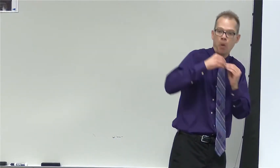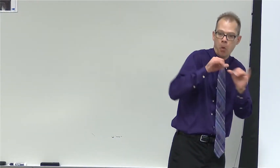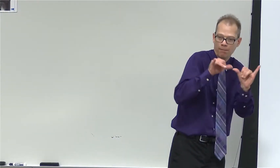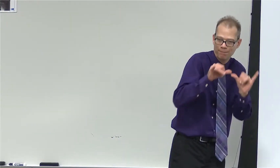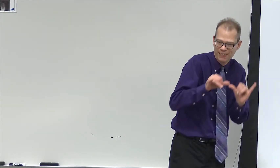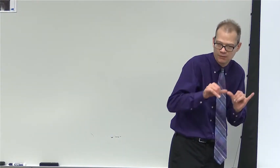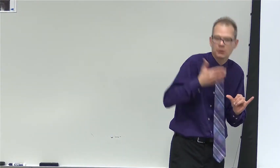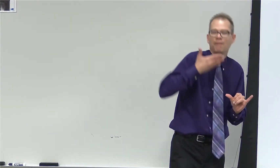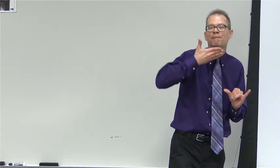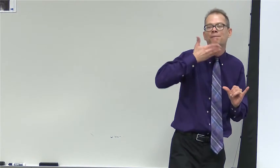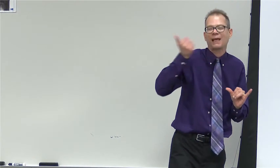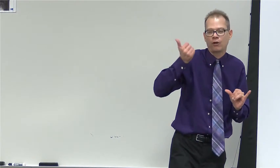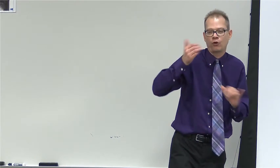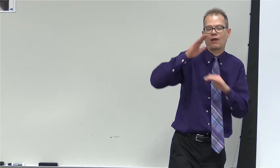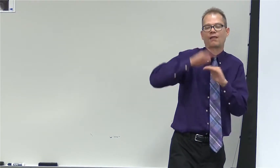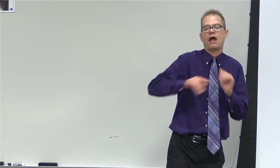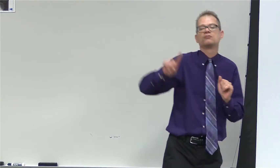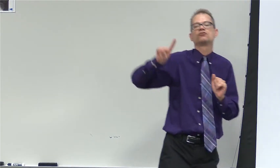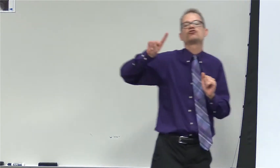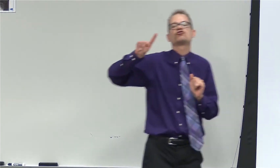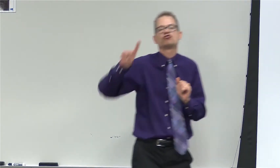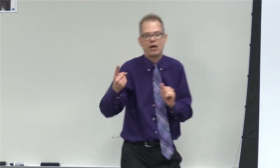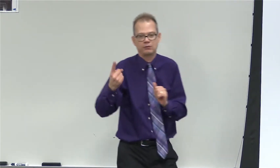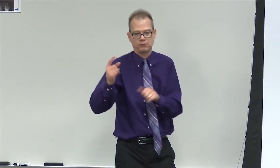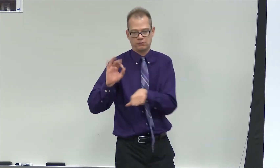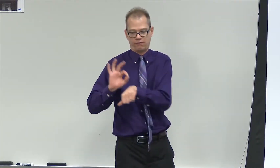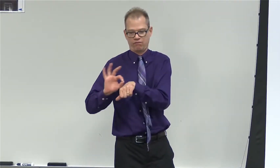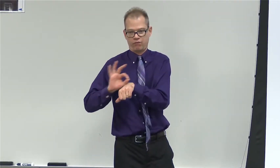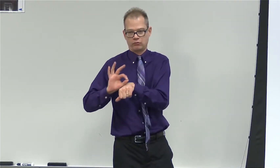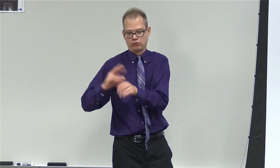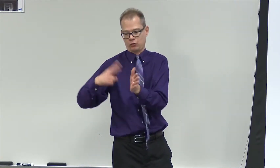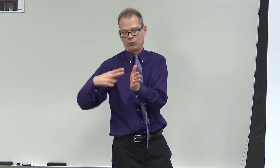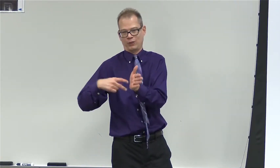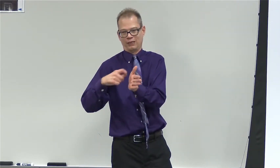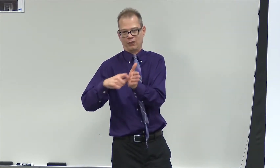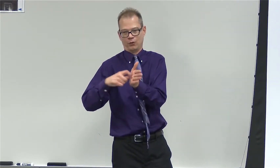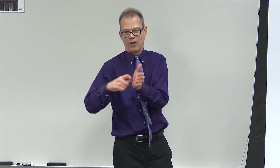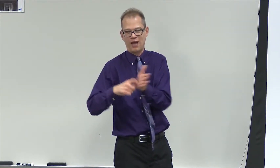There are many, many more measures that are better than just a functional reading and writing literacy.